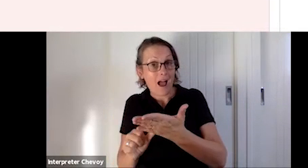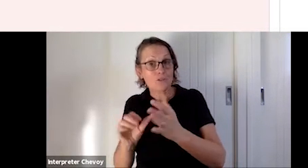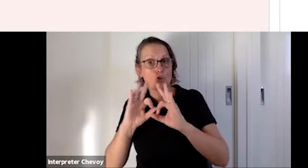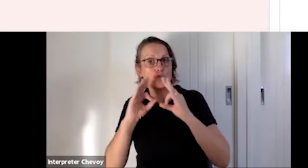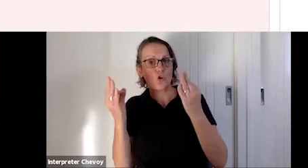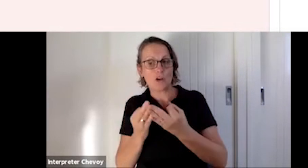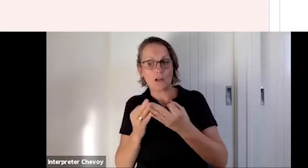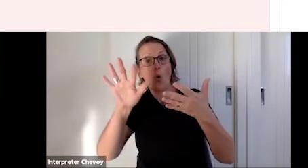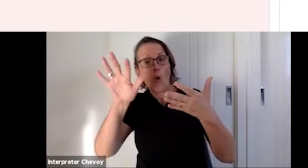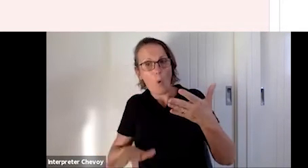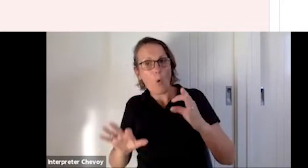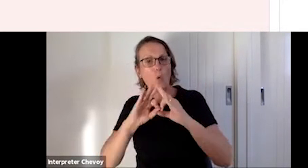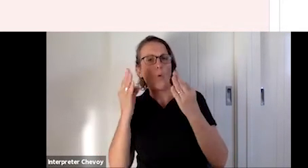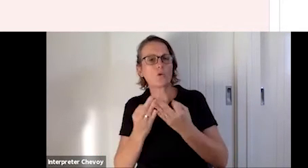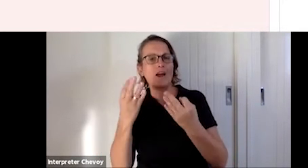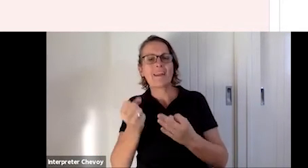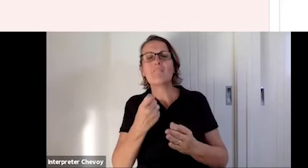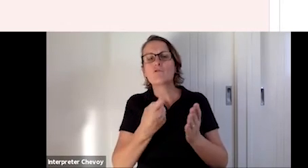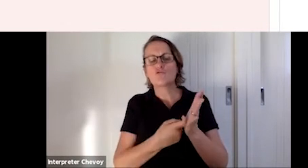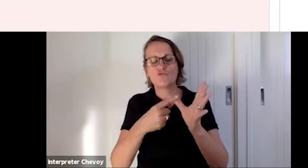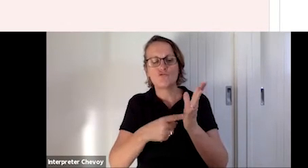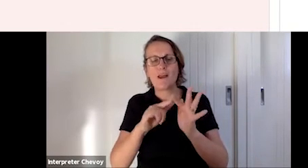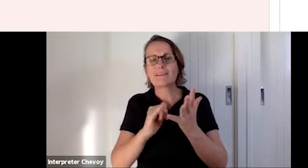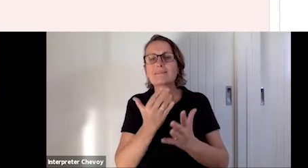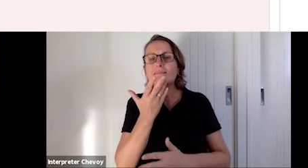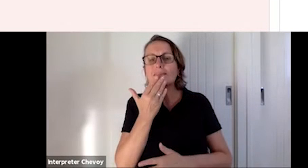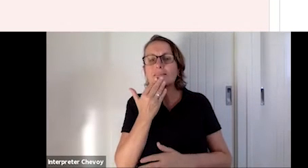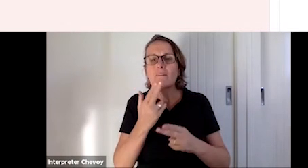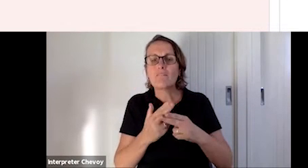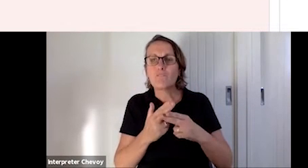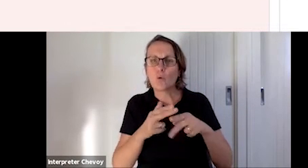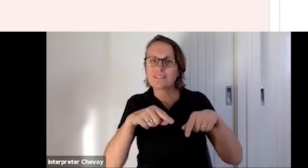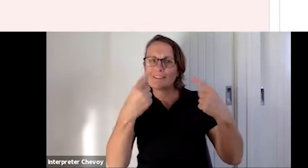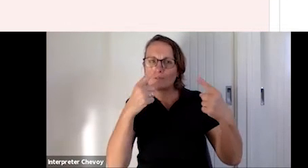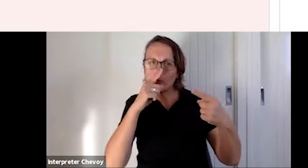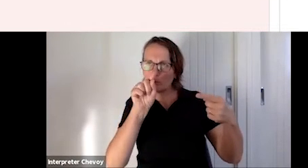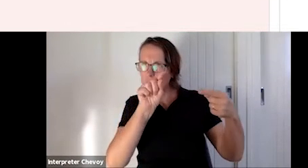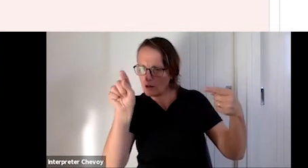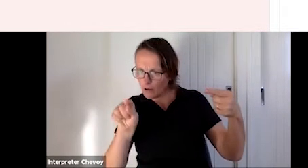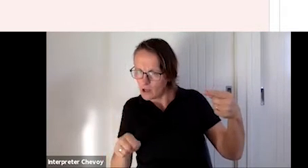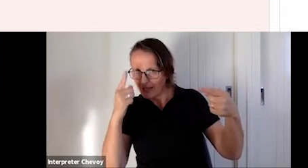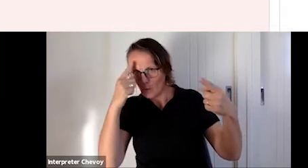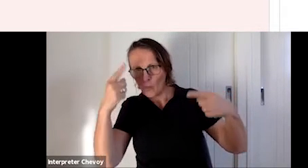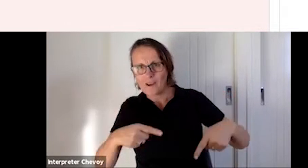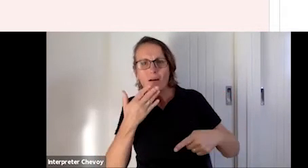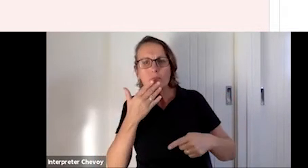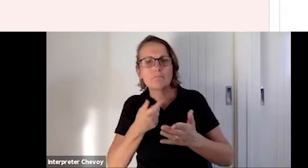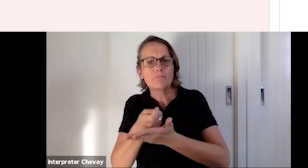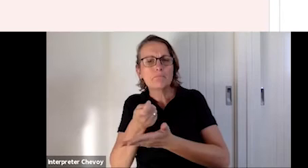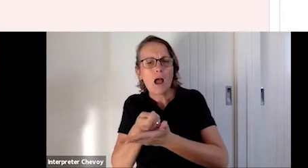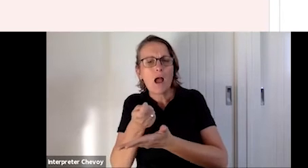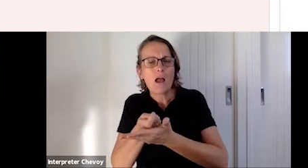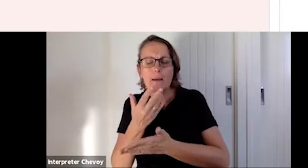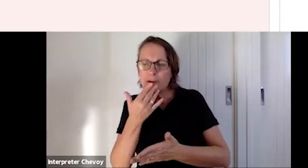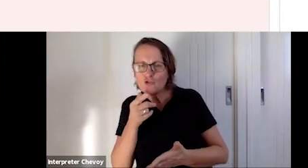all kinds of artists and arts professionals that you can use. And there's also lists